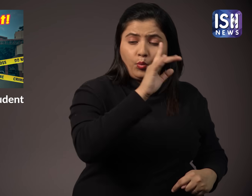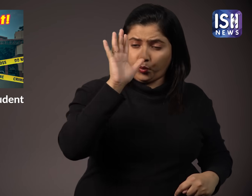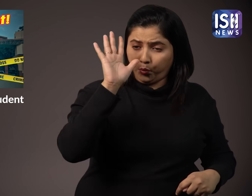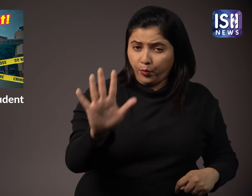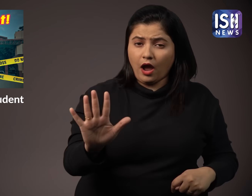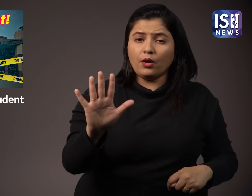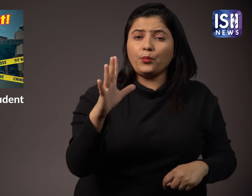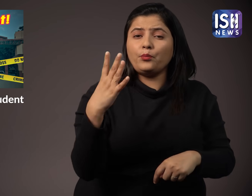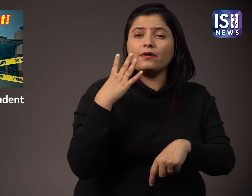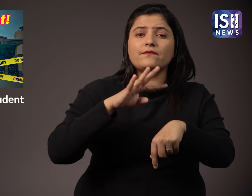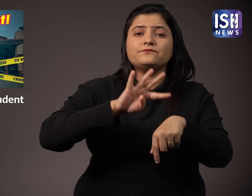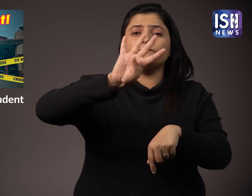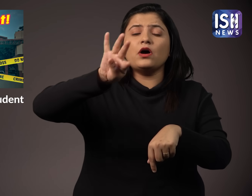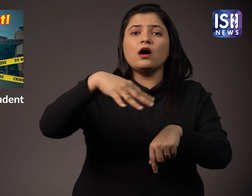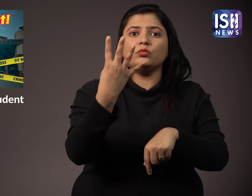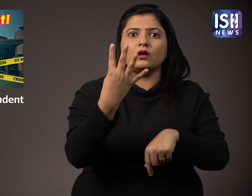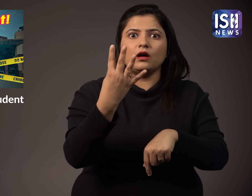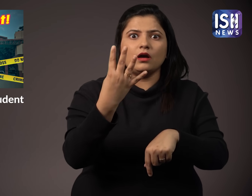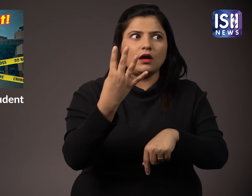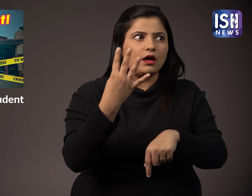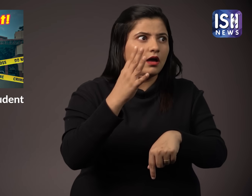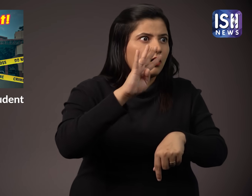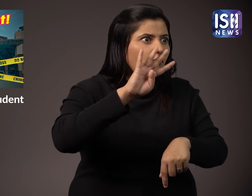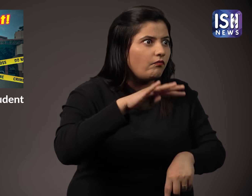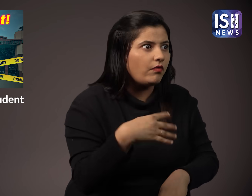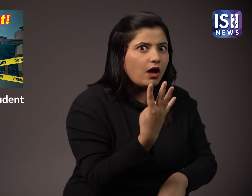However, the diagnostic center said there was a 4-hour wait for the scan.